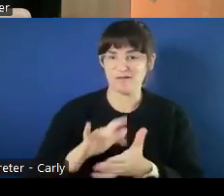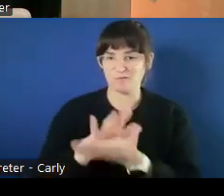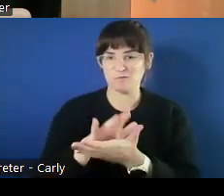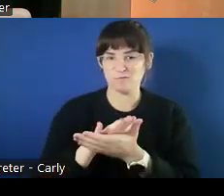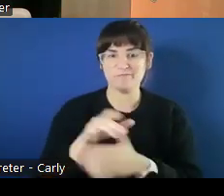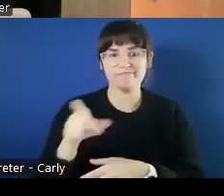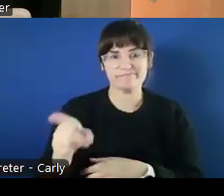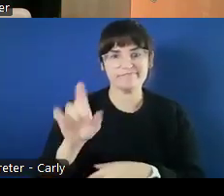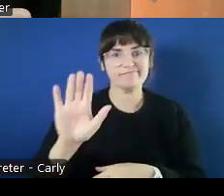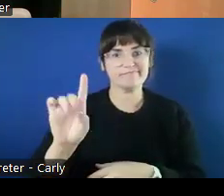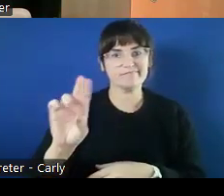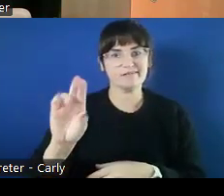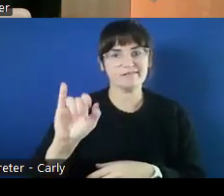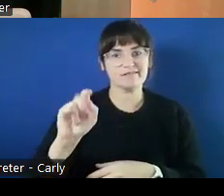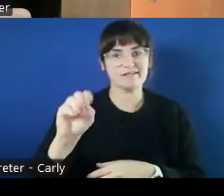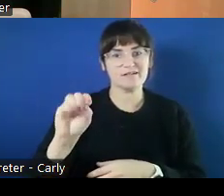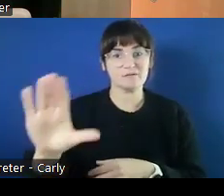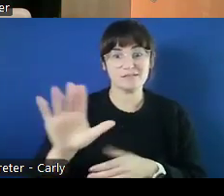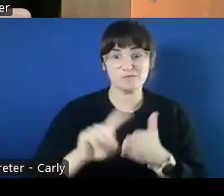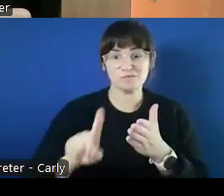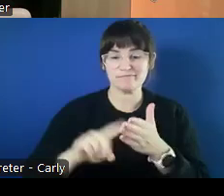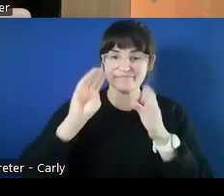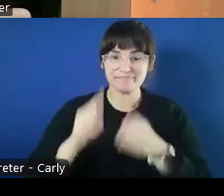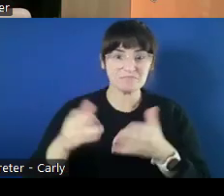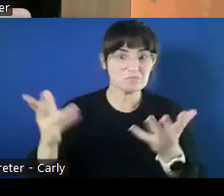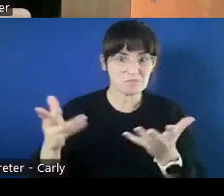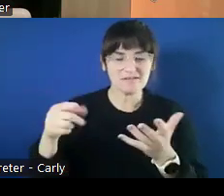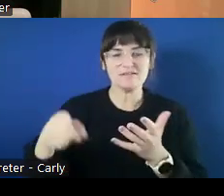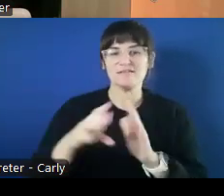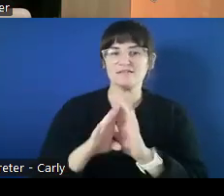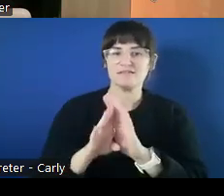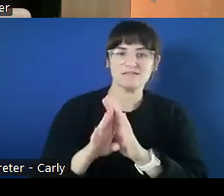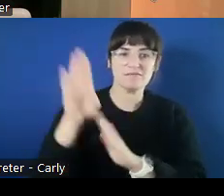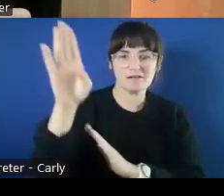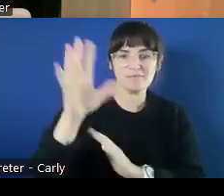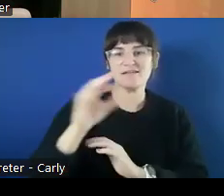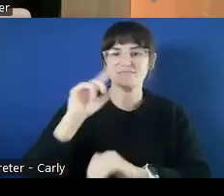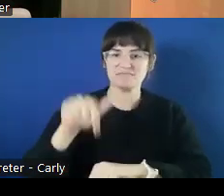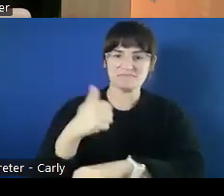solano's research focuses on the developmental development and implementation of interventions